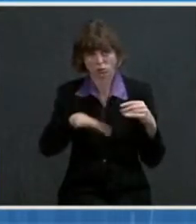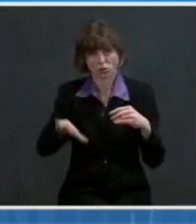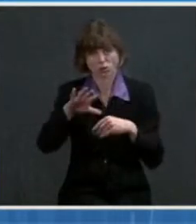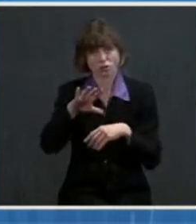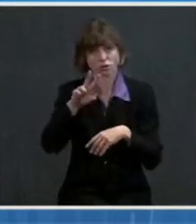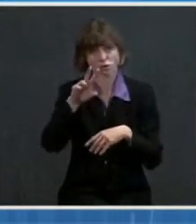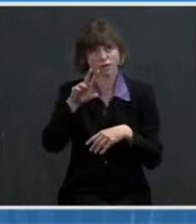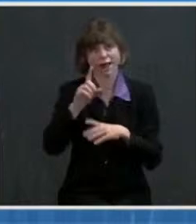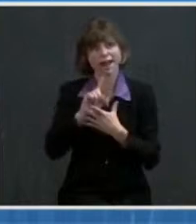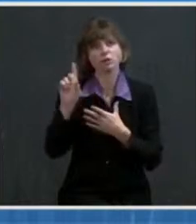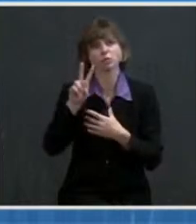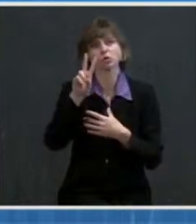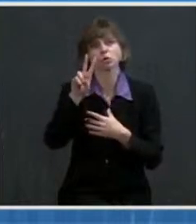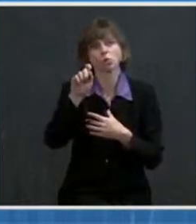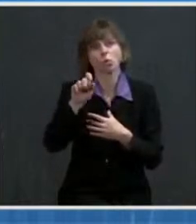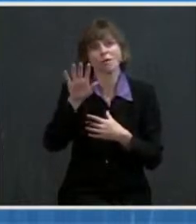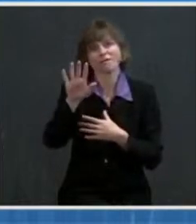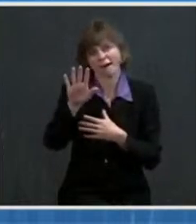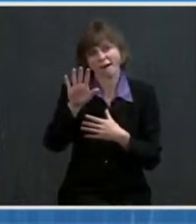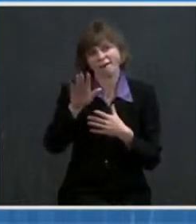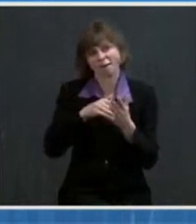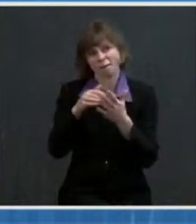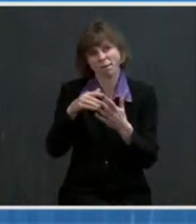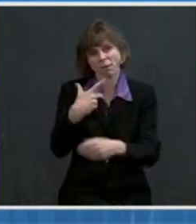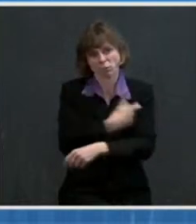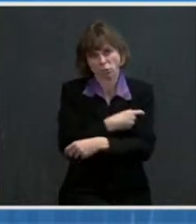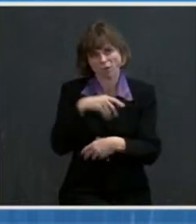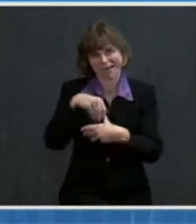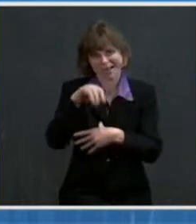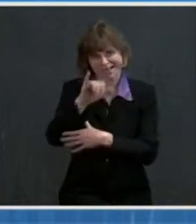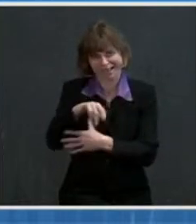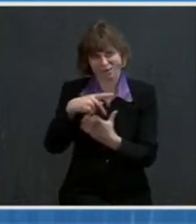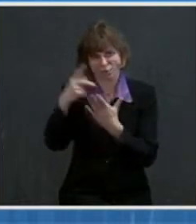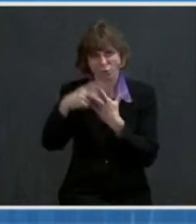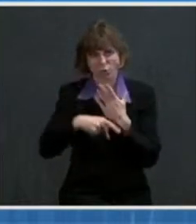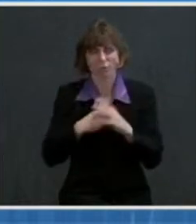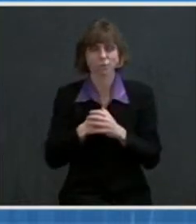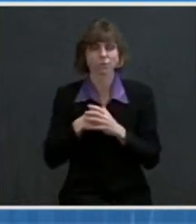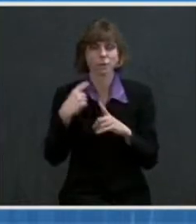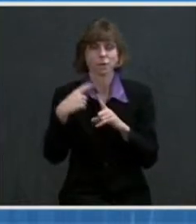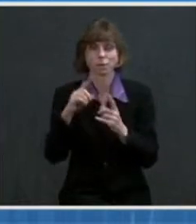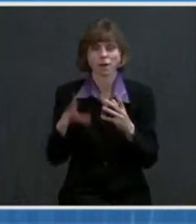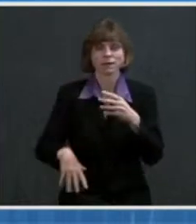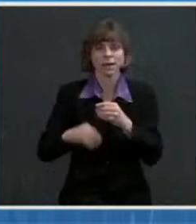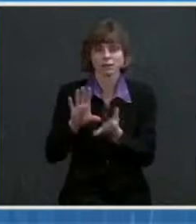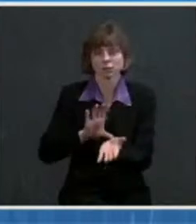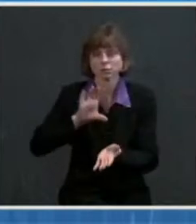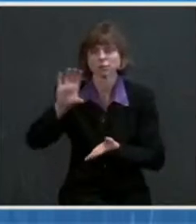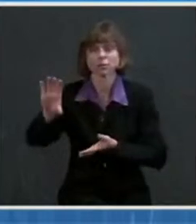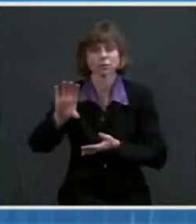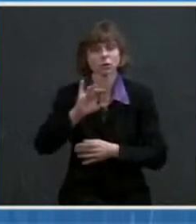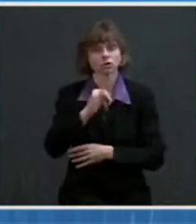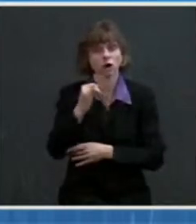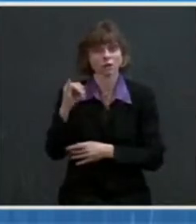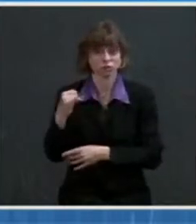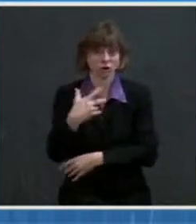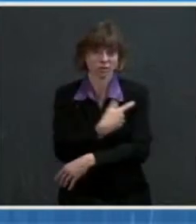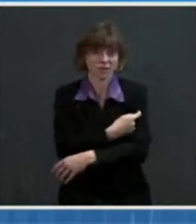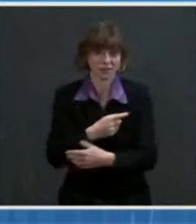PHARMACY AS CROSS THE COUNTRY AND AS OF LAST WEEK, FOR